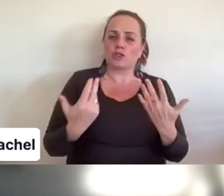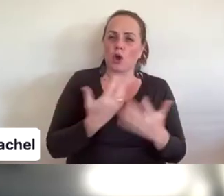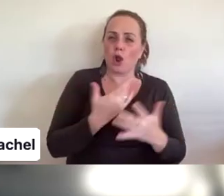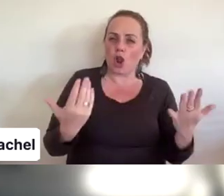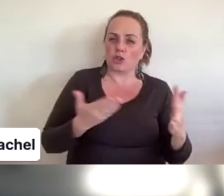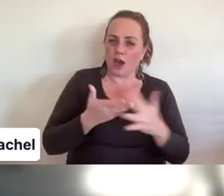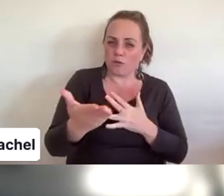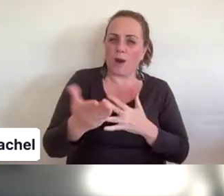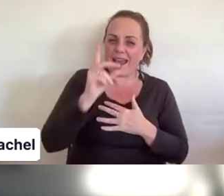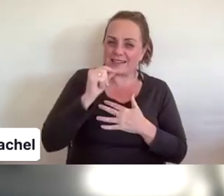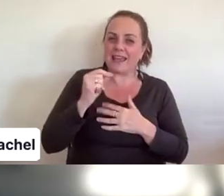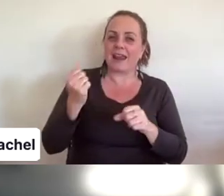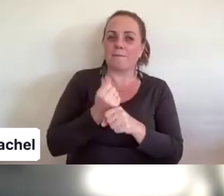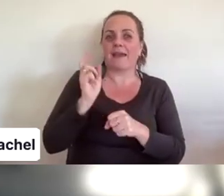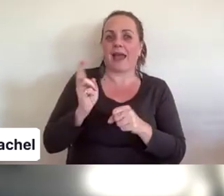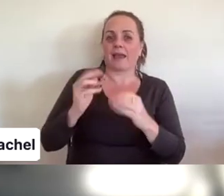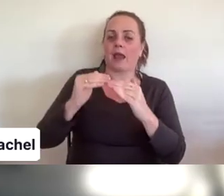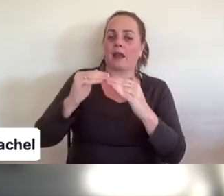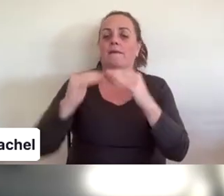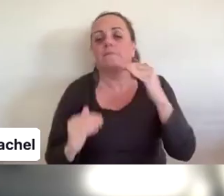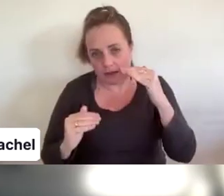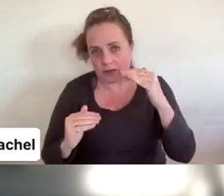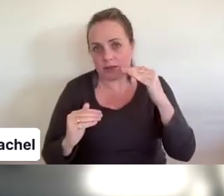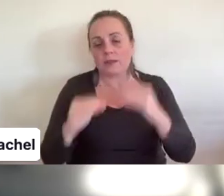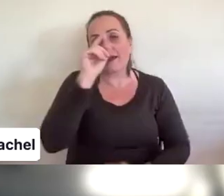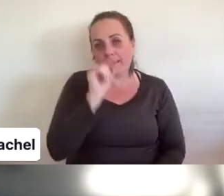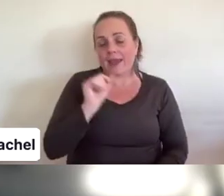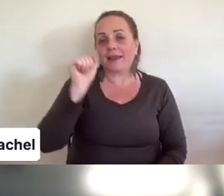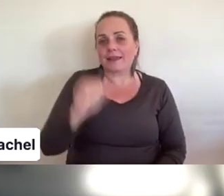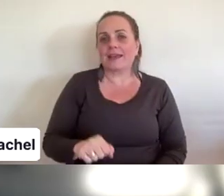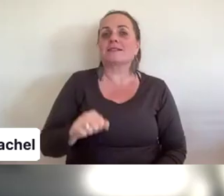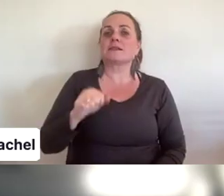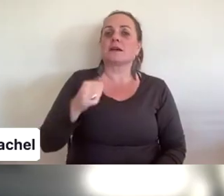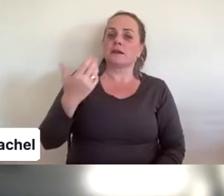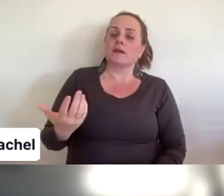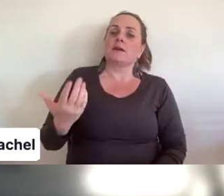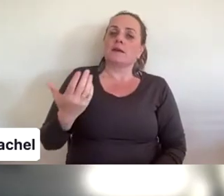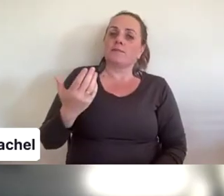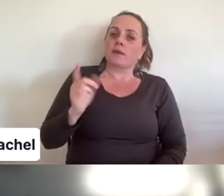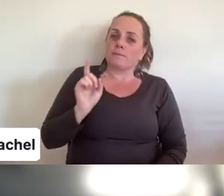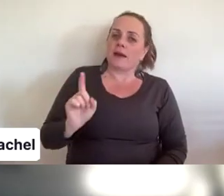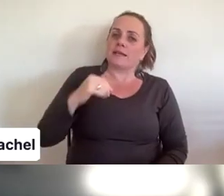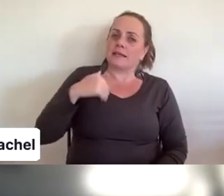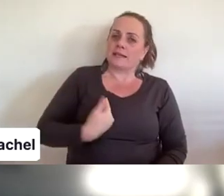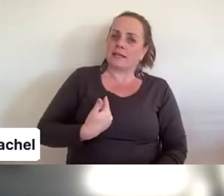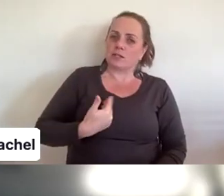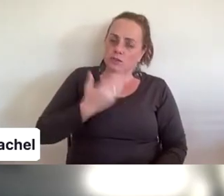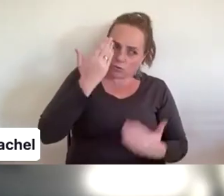into democratic innovations. If they're going to realise this aspiration of being really inclusive,